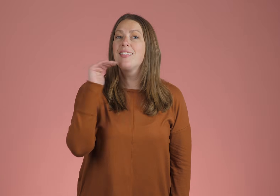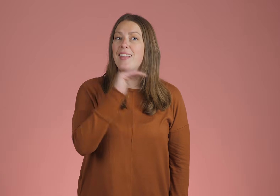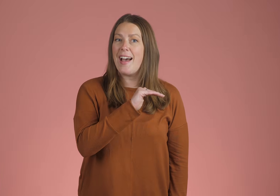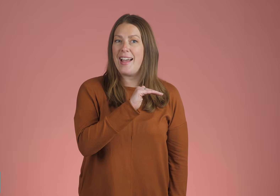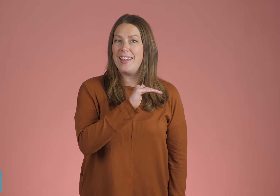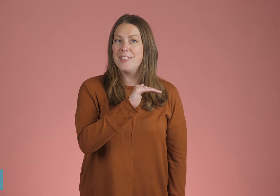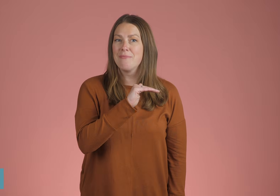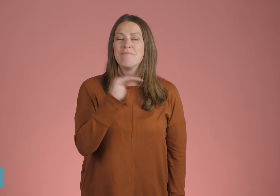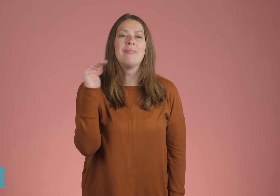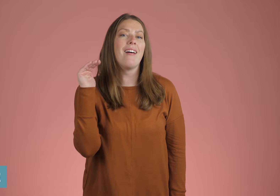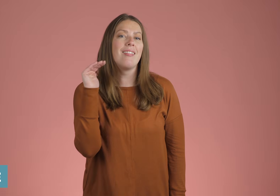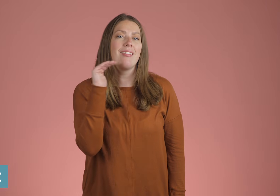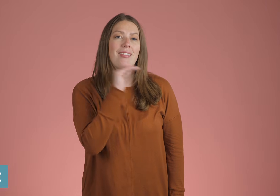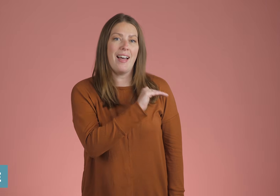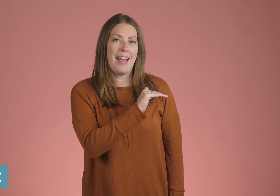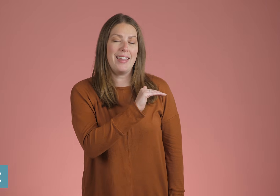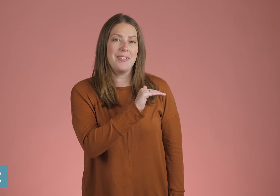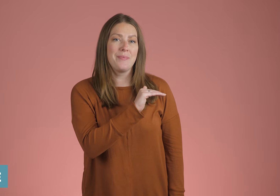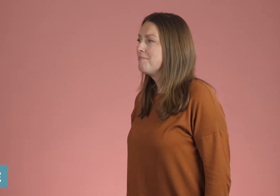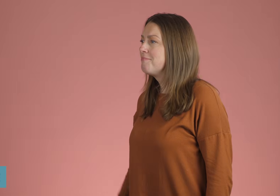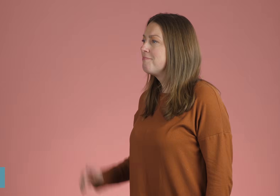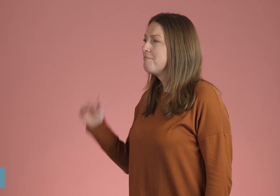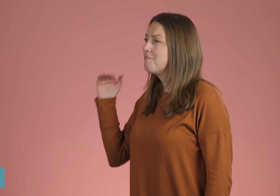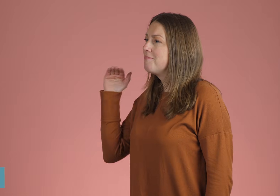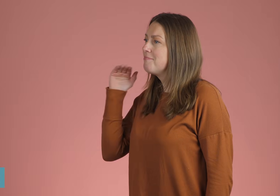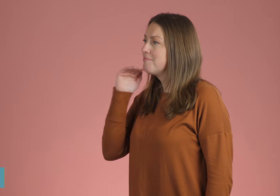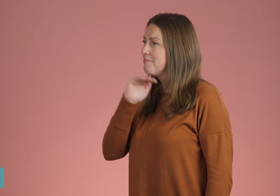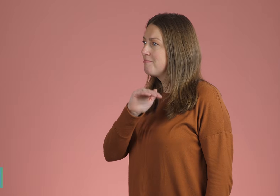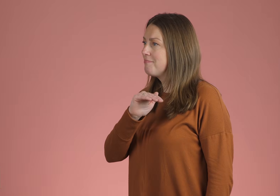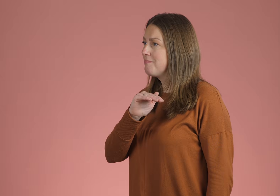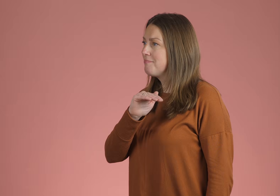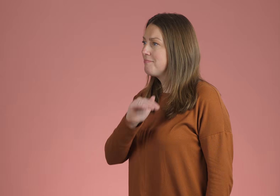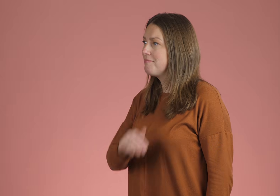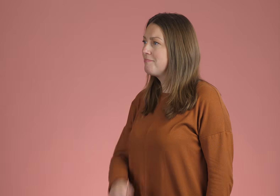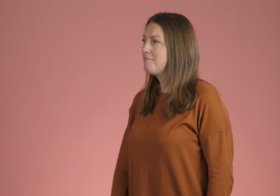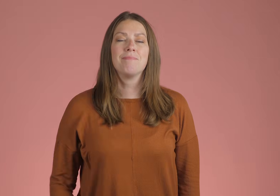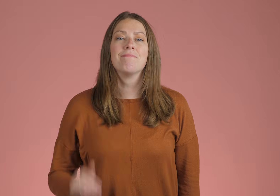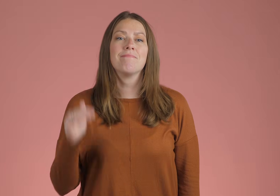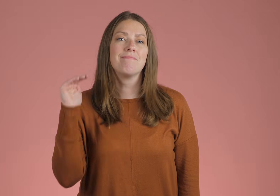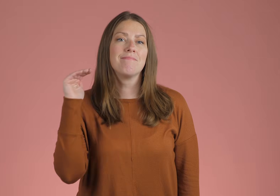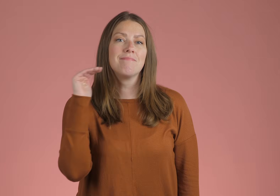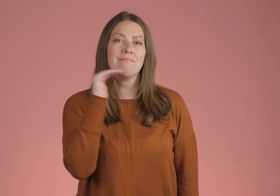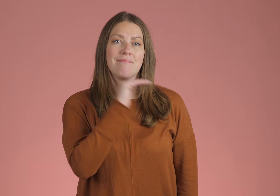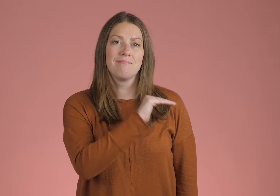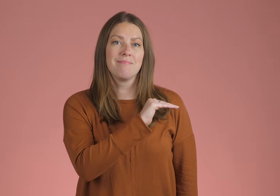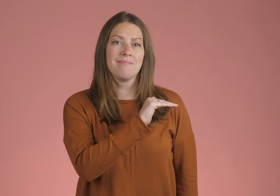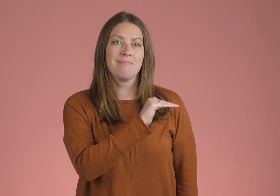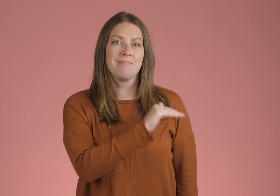Lie. You have a bent B-hand pushing on your chin.